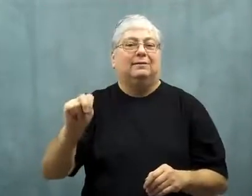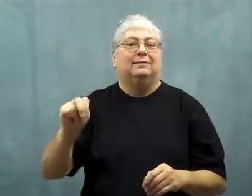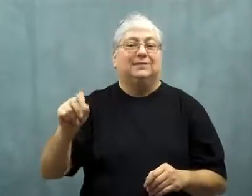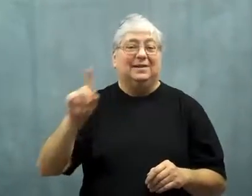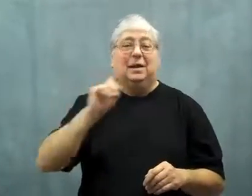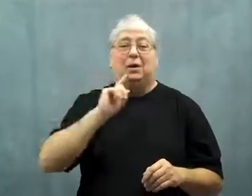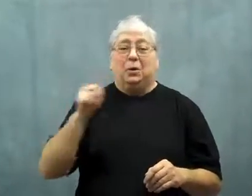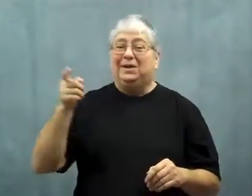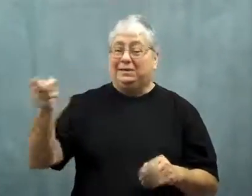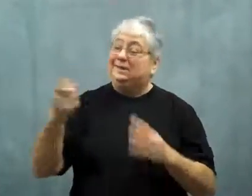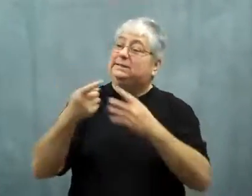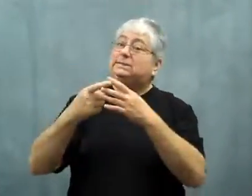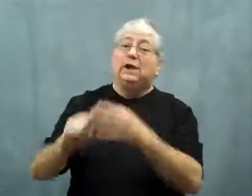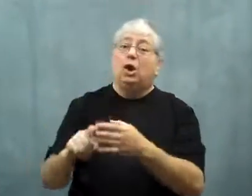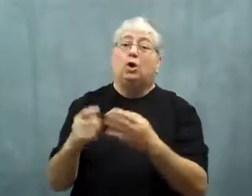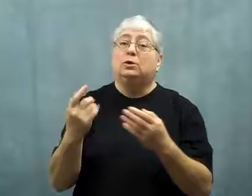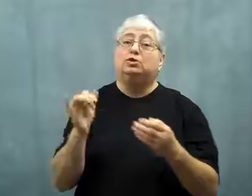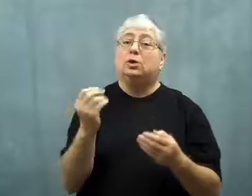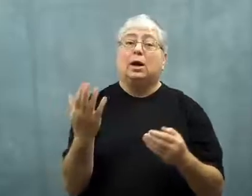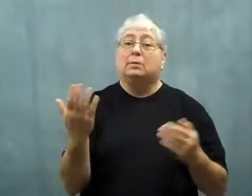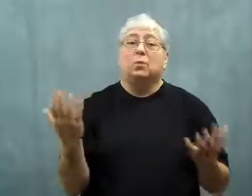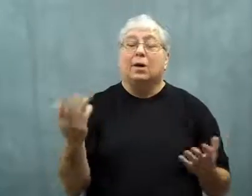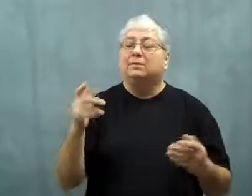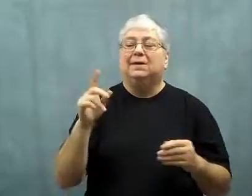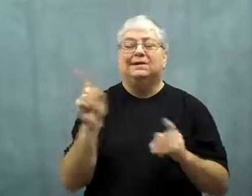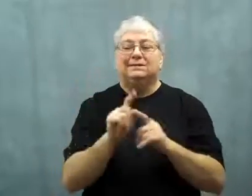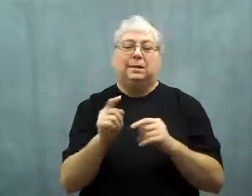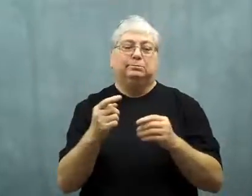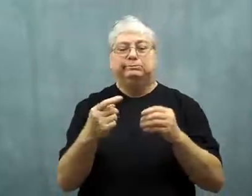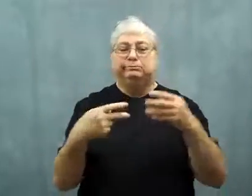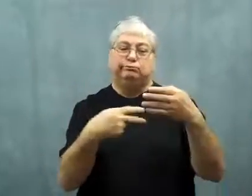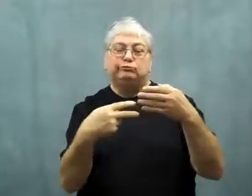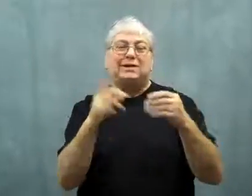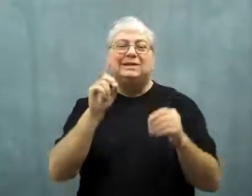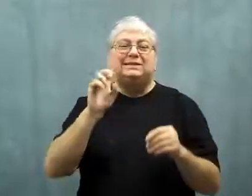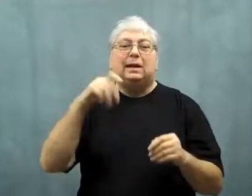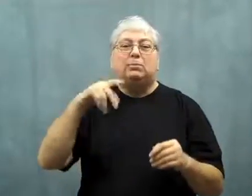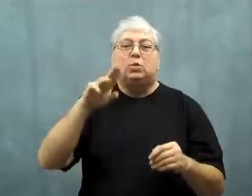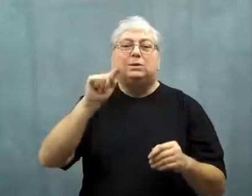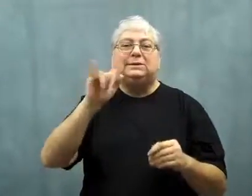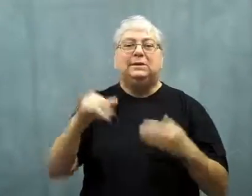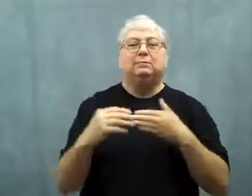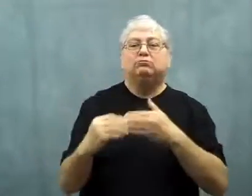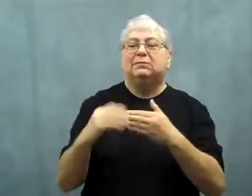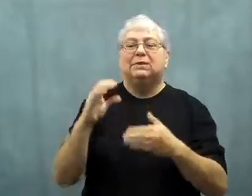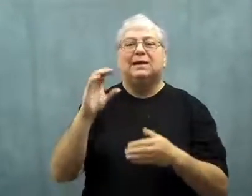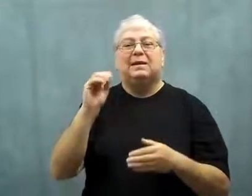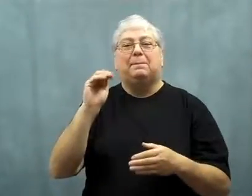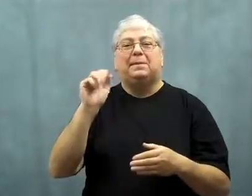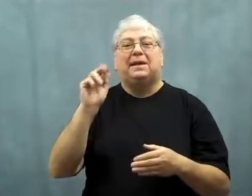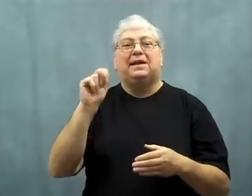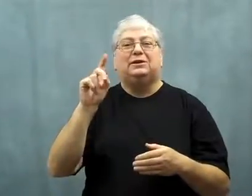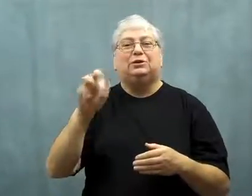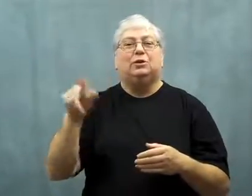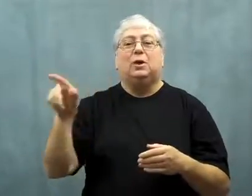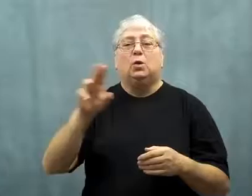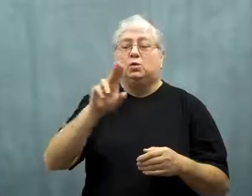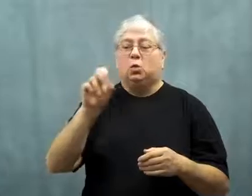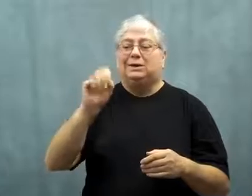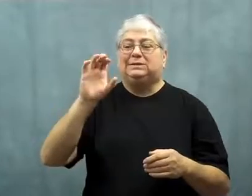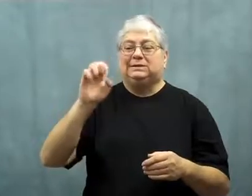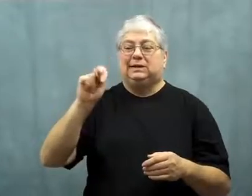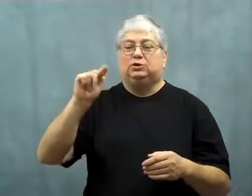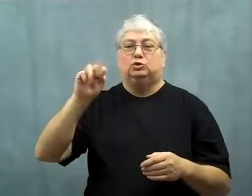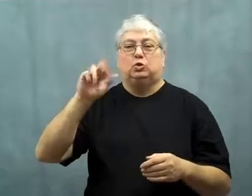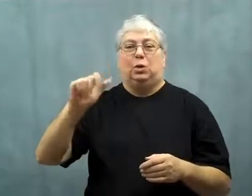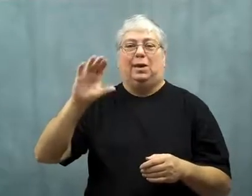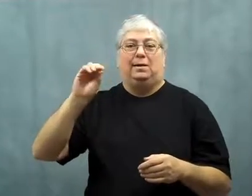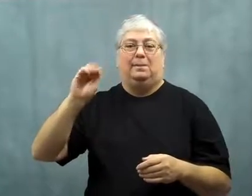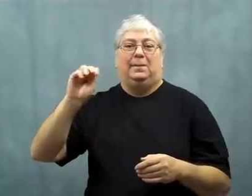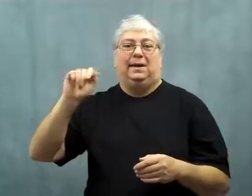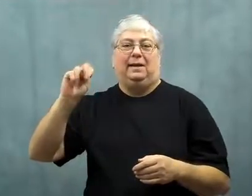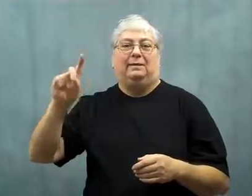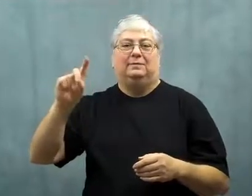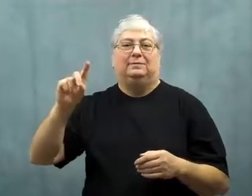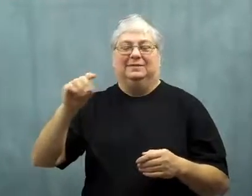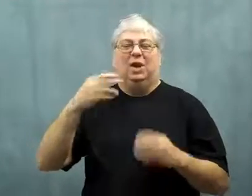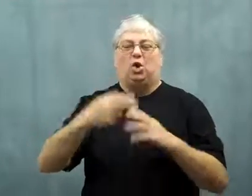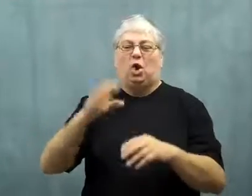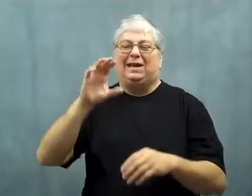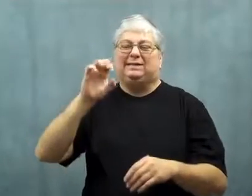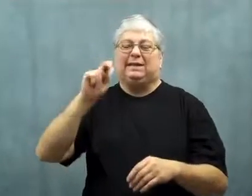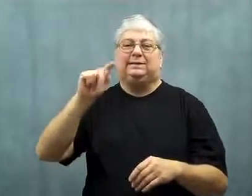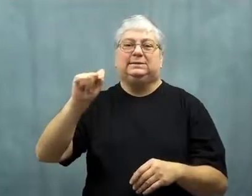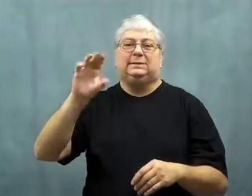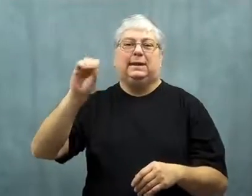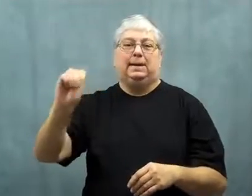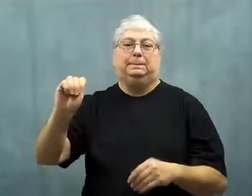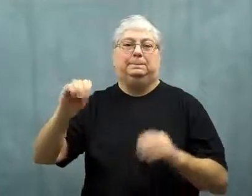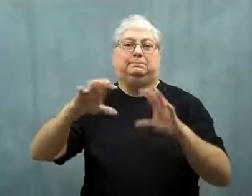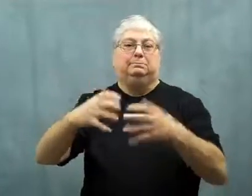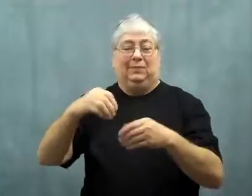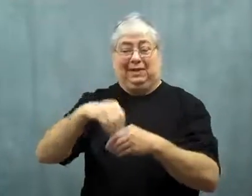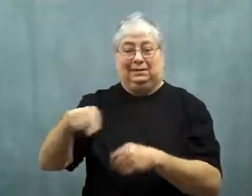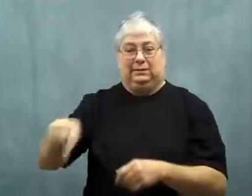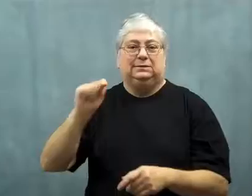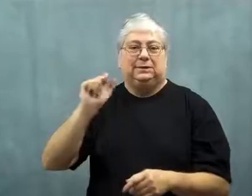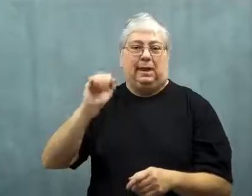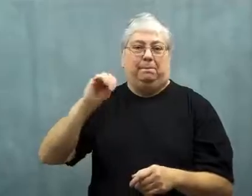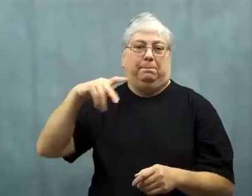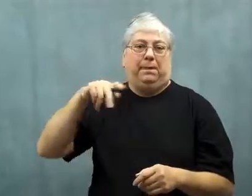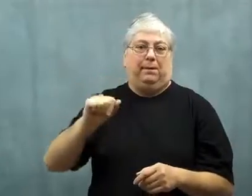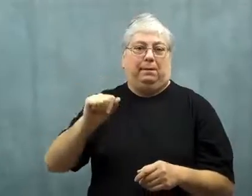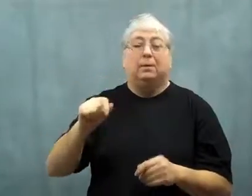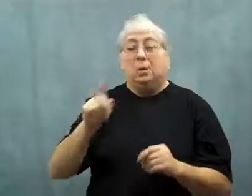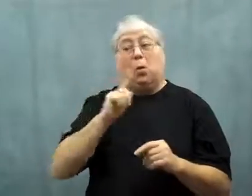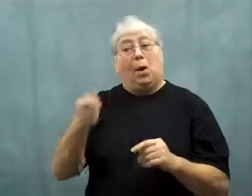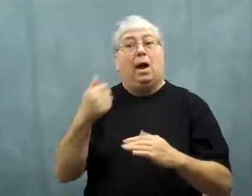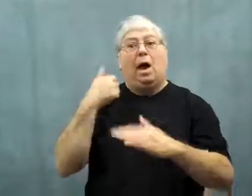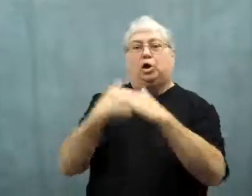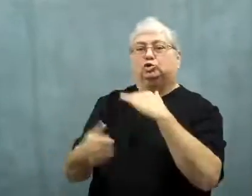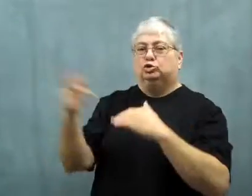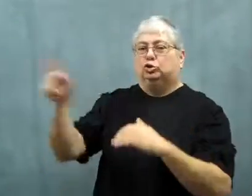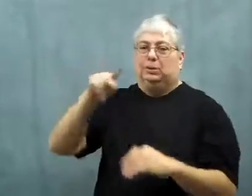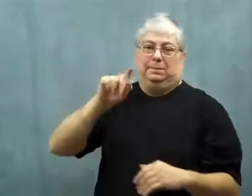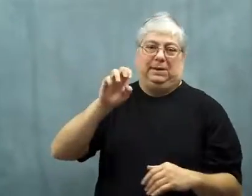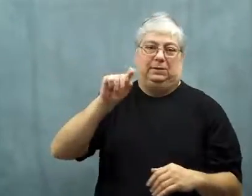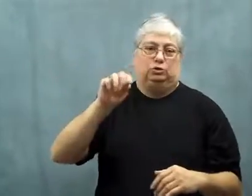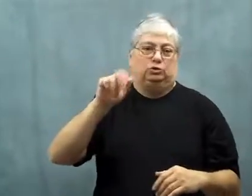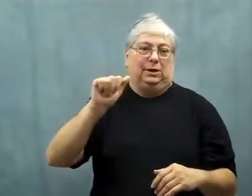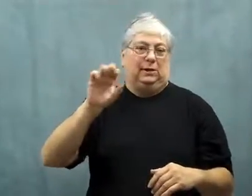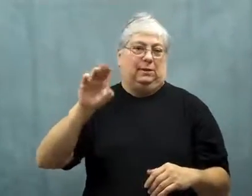was assigned deputy commander of the U.S. Central Command,